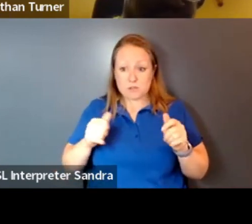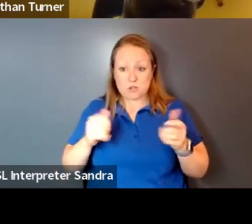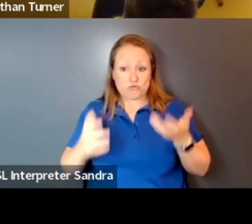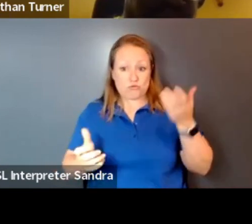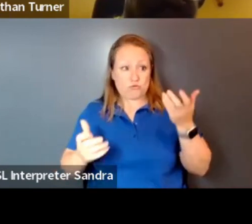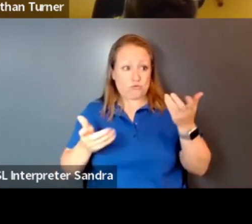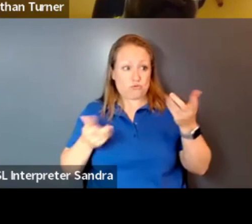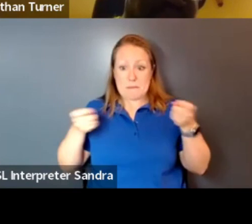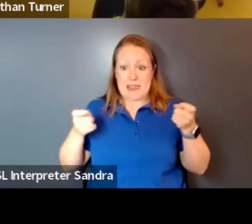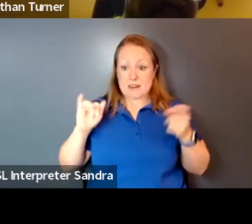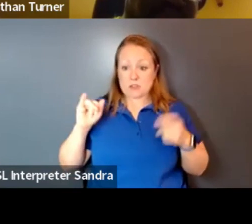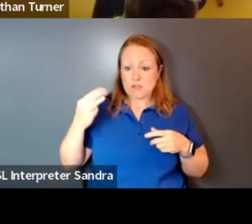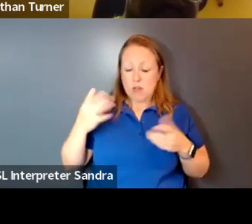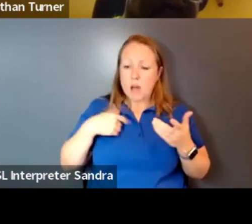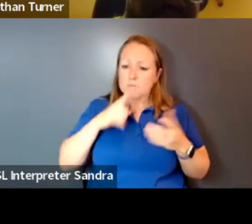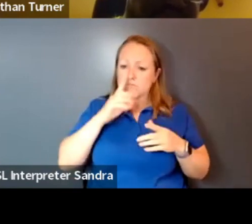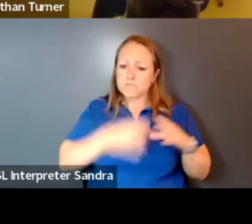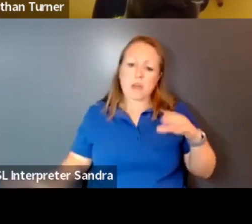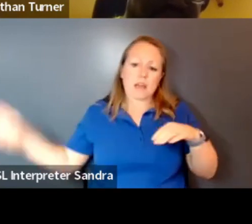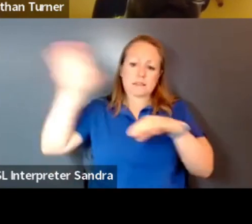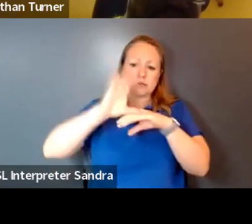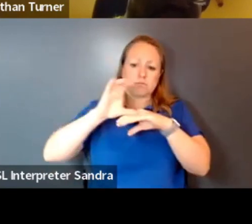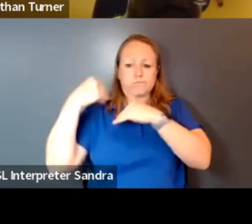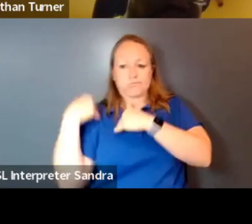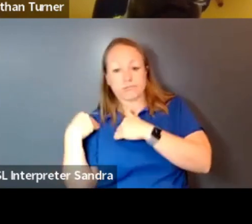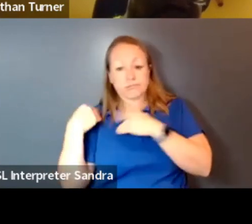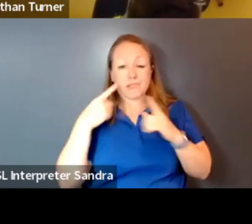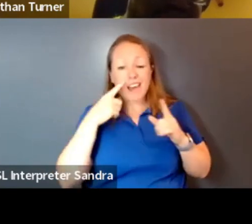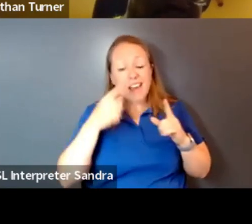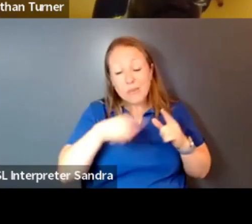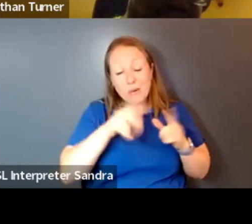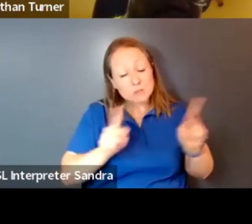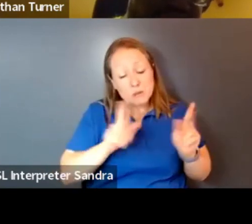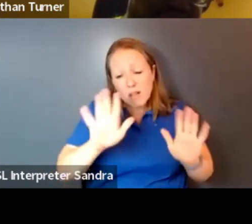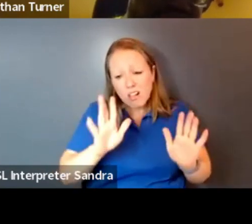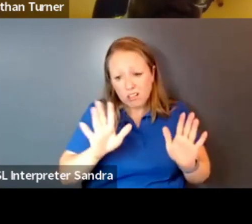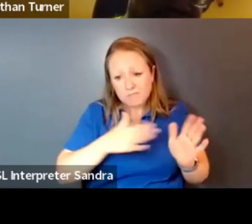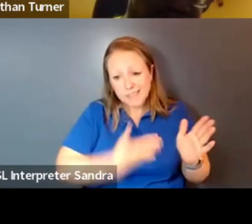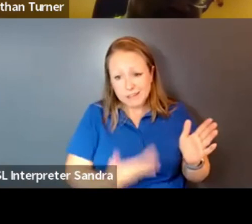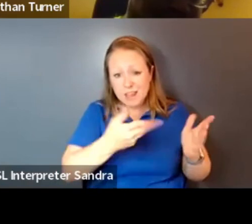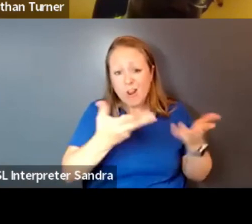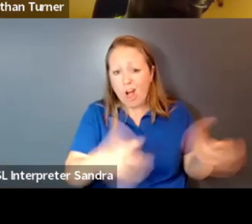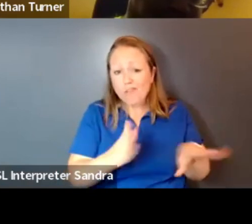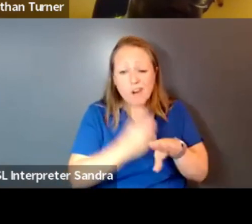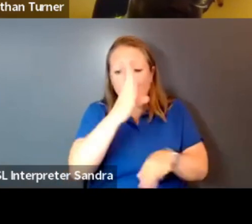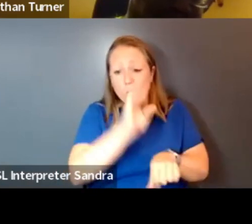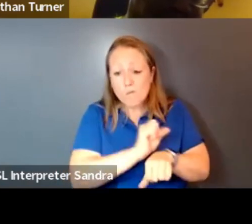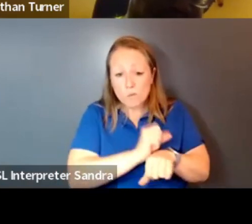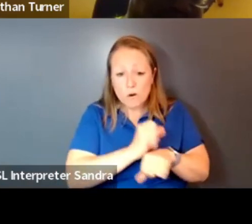more to add on to people who are probably already very overworked because of the funding that's in place that they already are